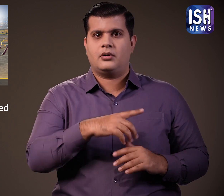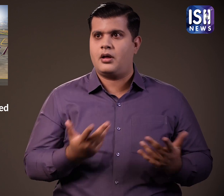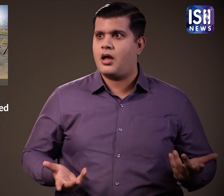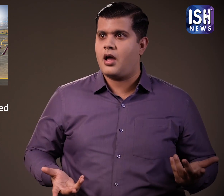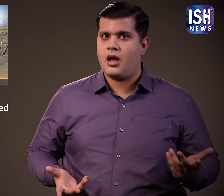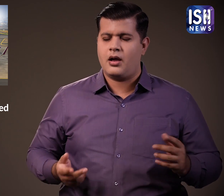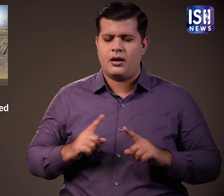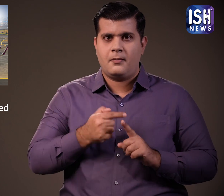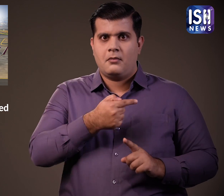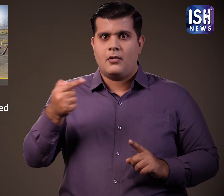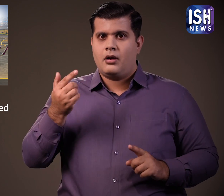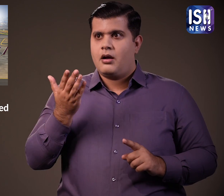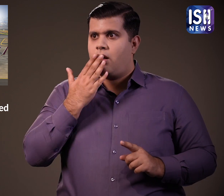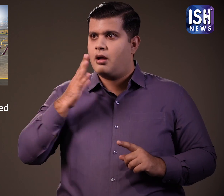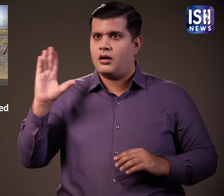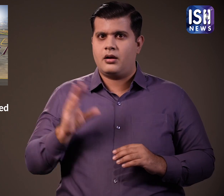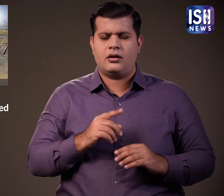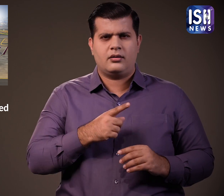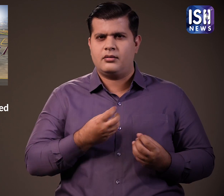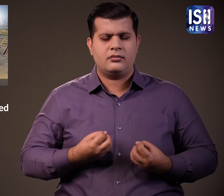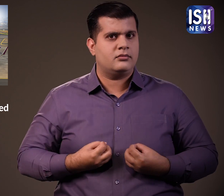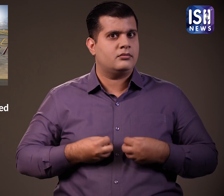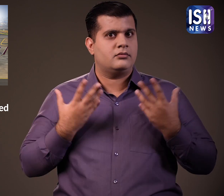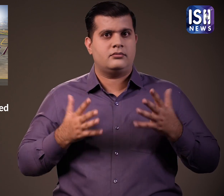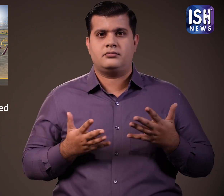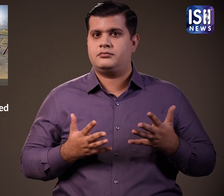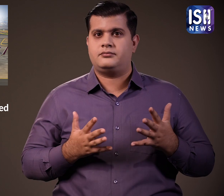The pilots were shocked to know this and were not happy with the pay cut.